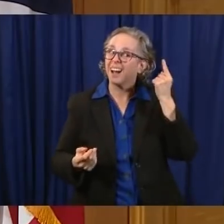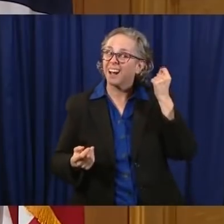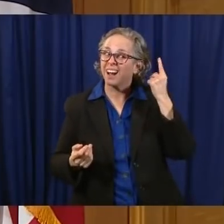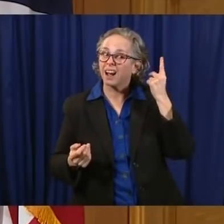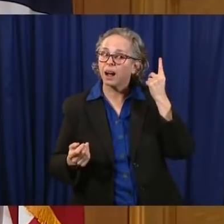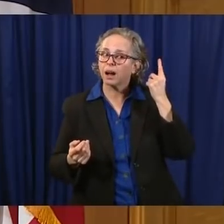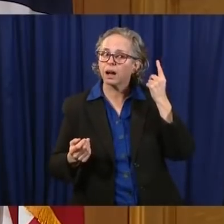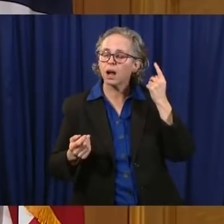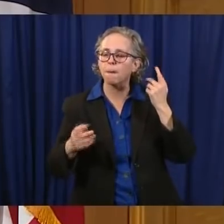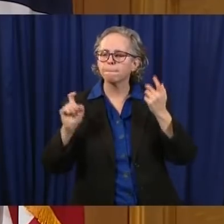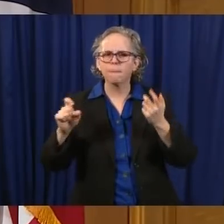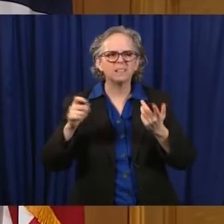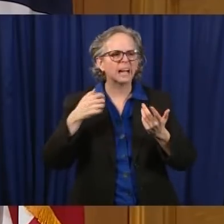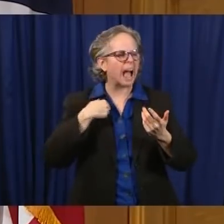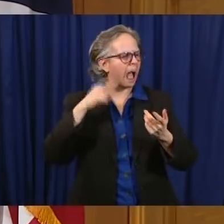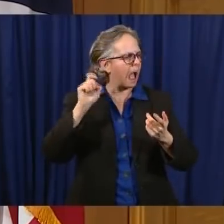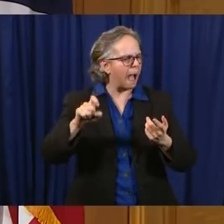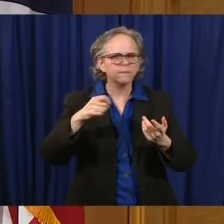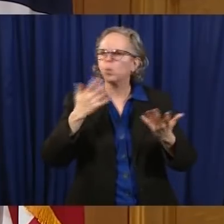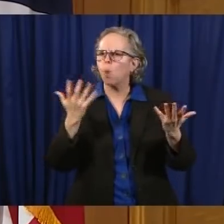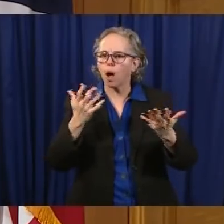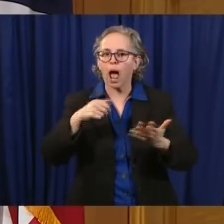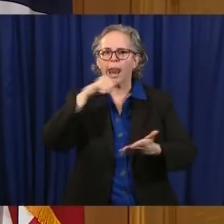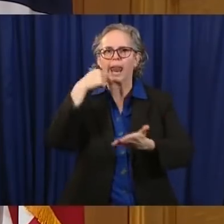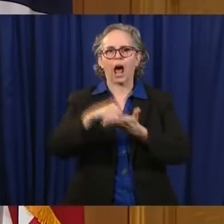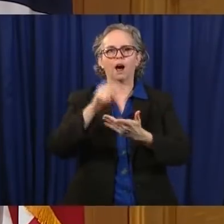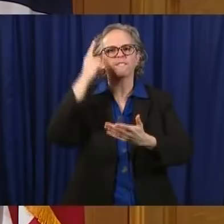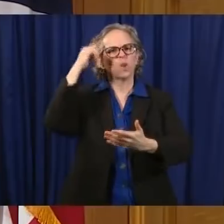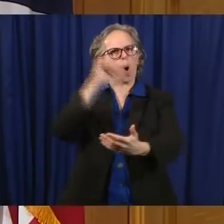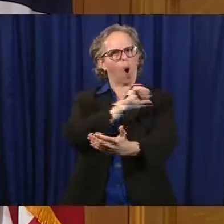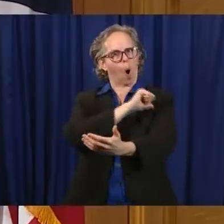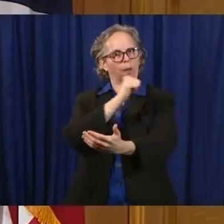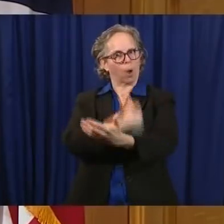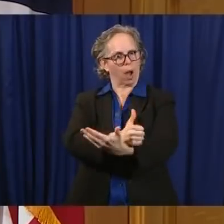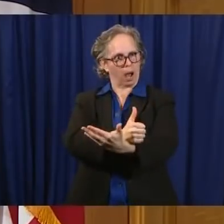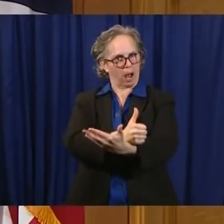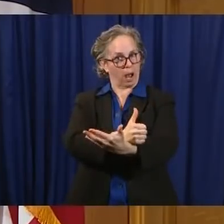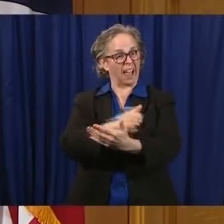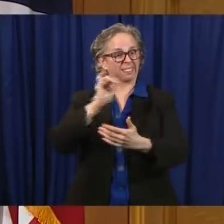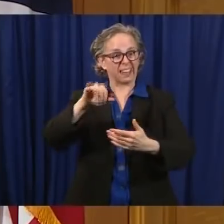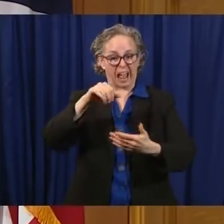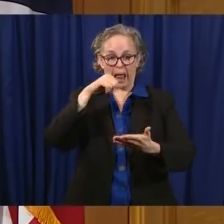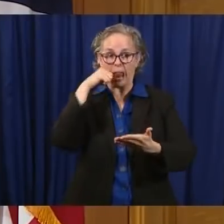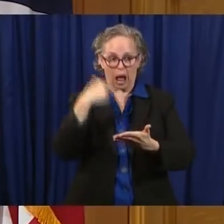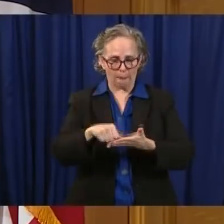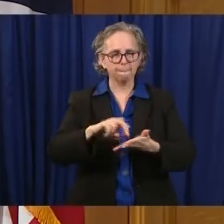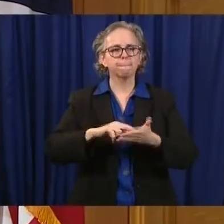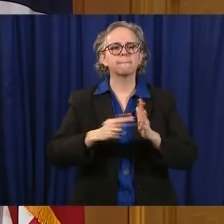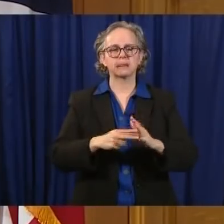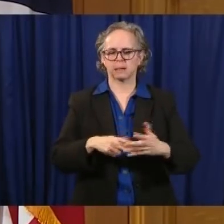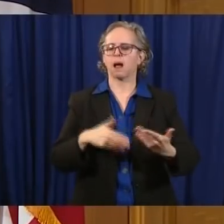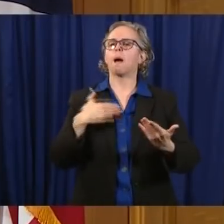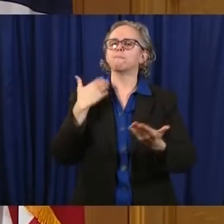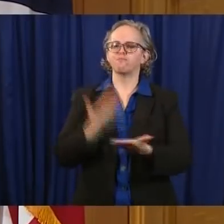BEEN APPROVED. ADDITIONALLY, COMPANIES WHO ARE LOOKING TO DO THIS SHOULD ASK FOR A LETTER OF